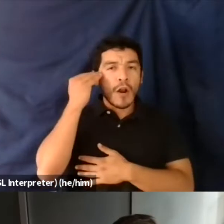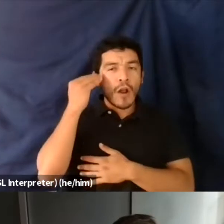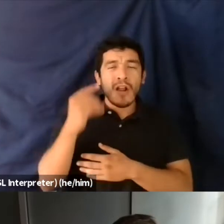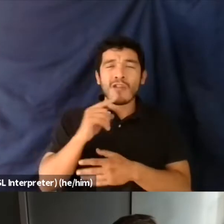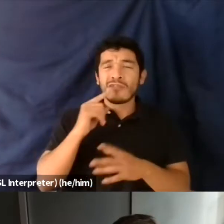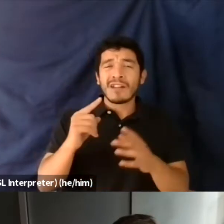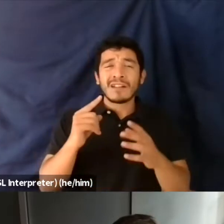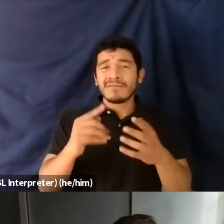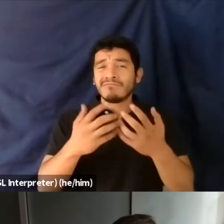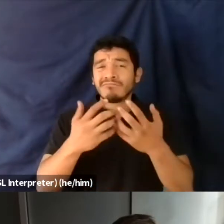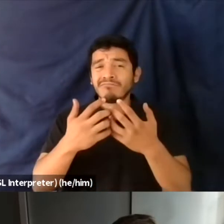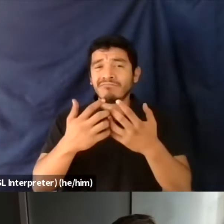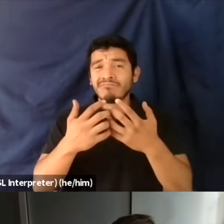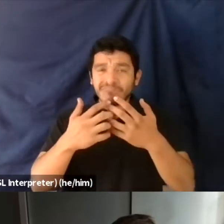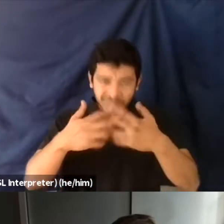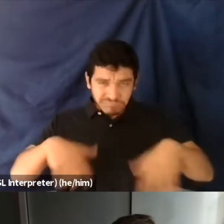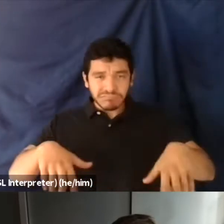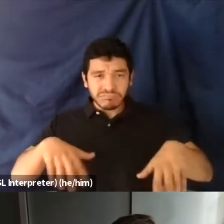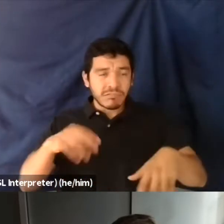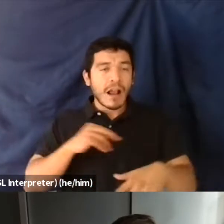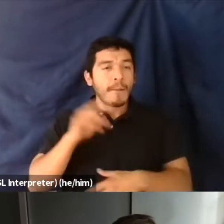and my uncle John's home was in jeopardy.